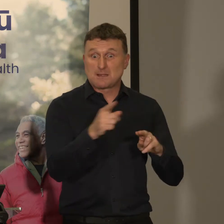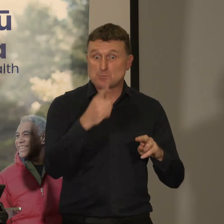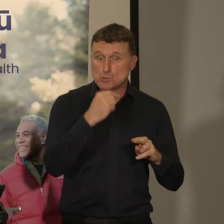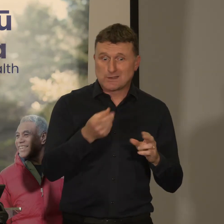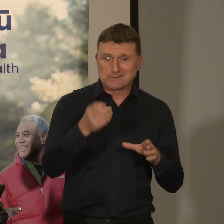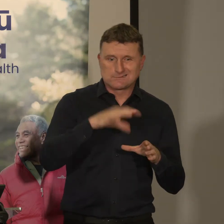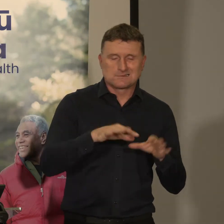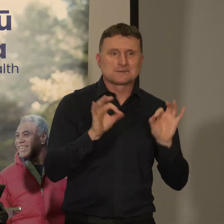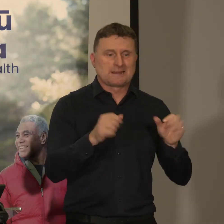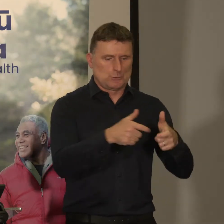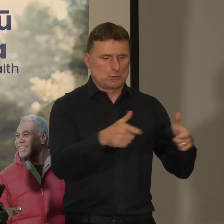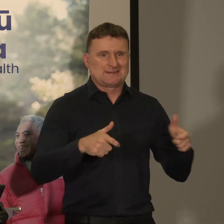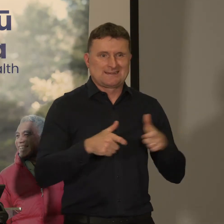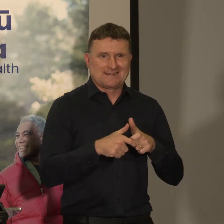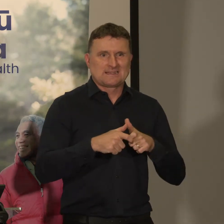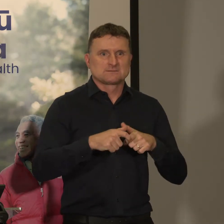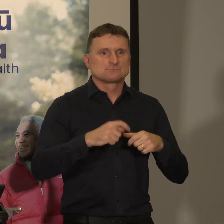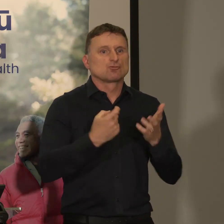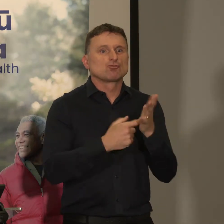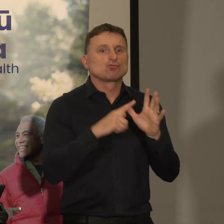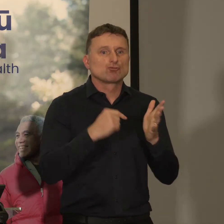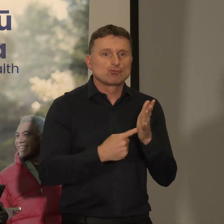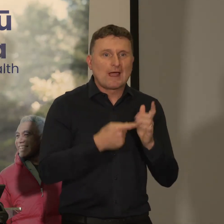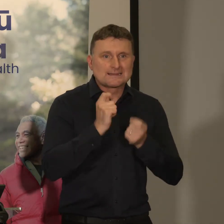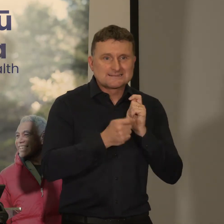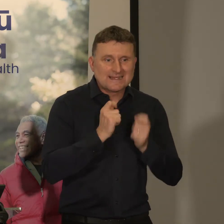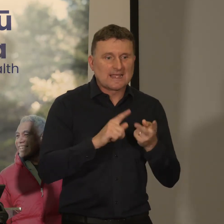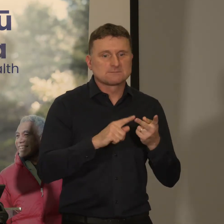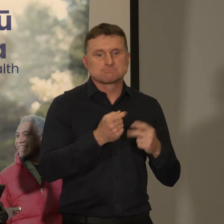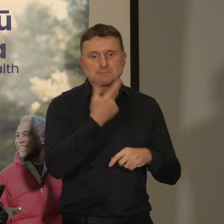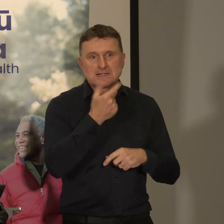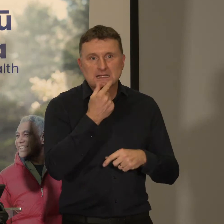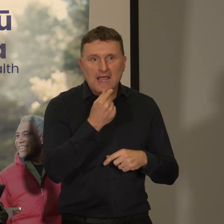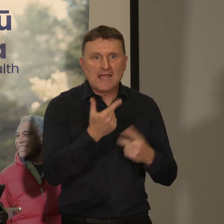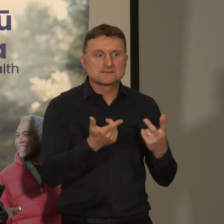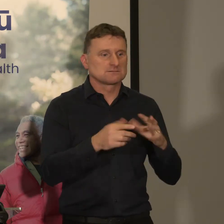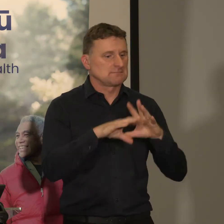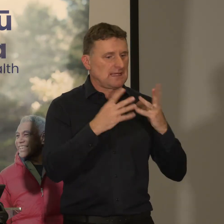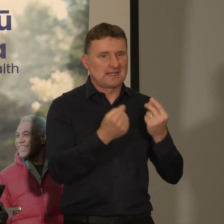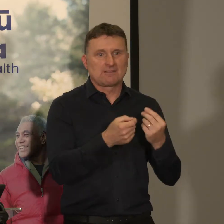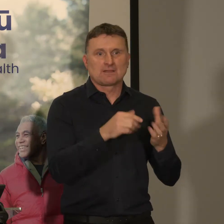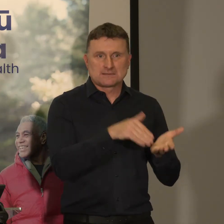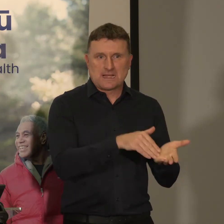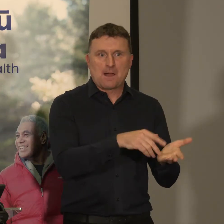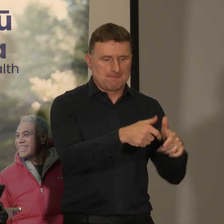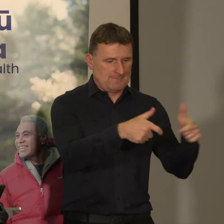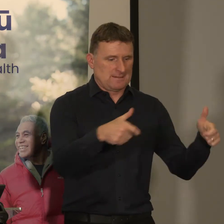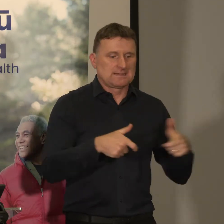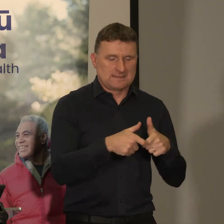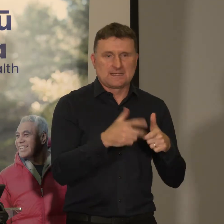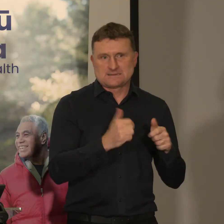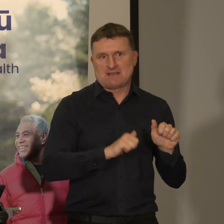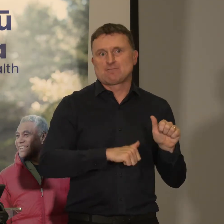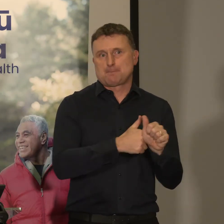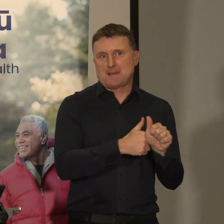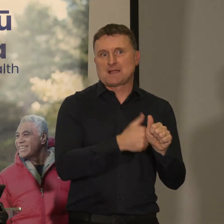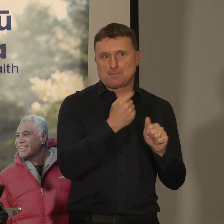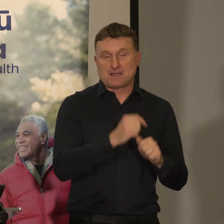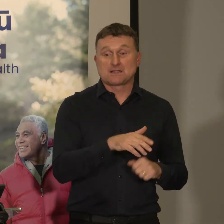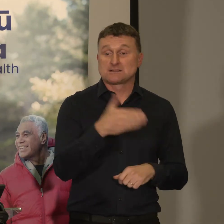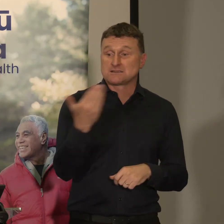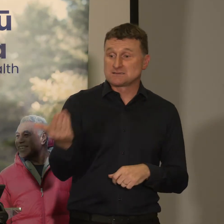packing that contains RATs,